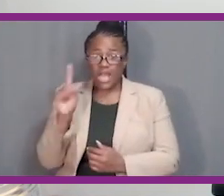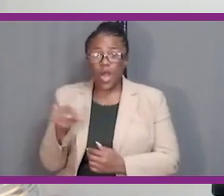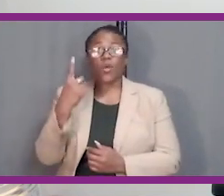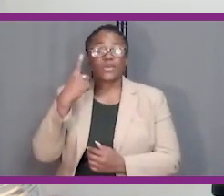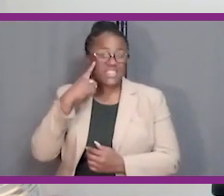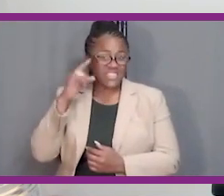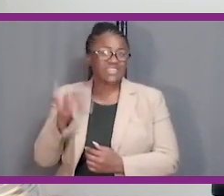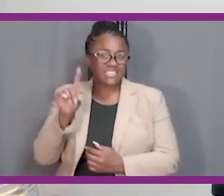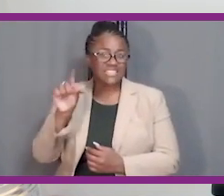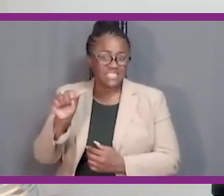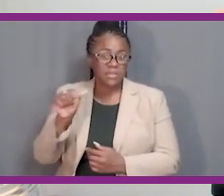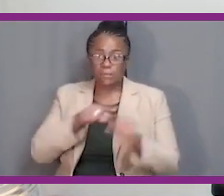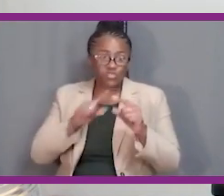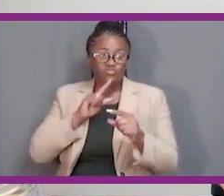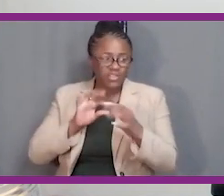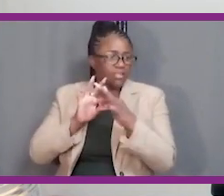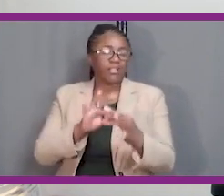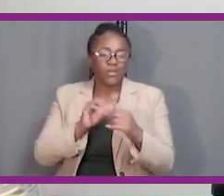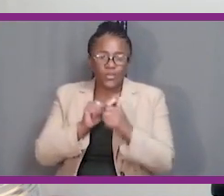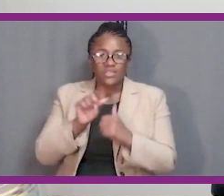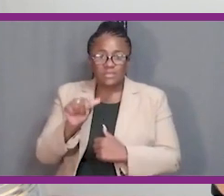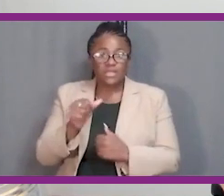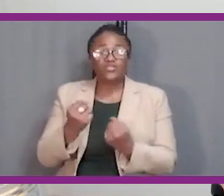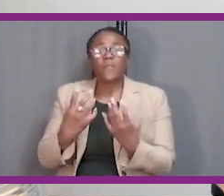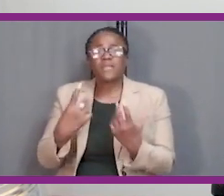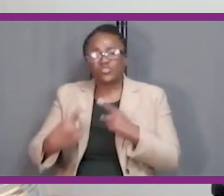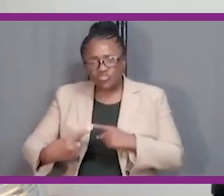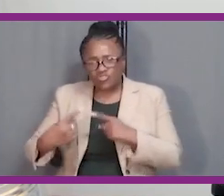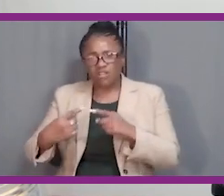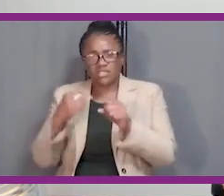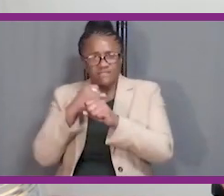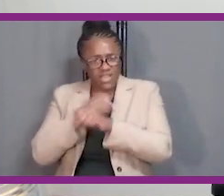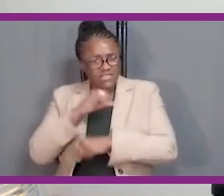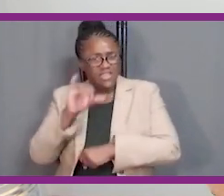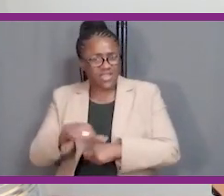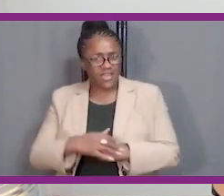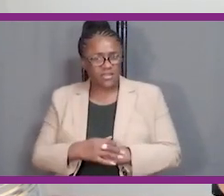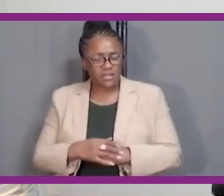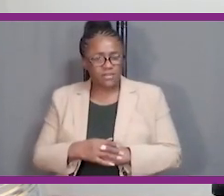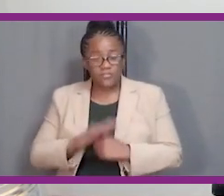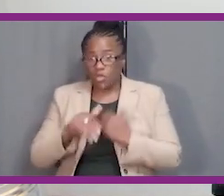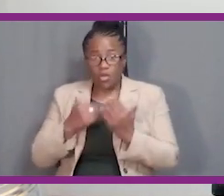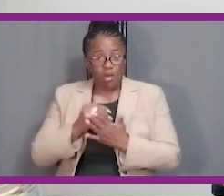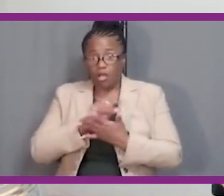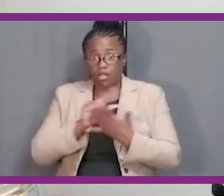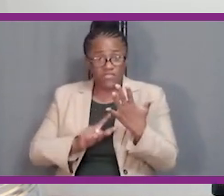that are absolutely disability justice work and disability justice issues and disability issues,